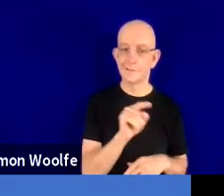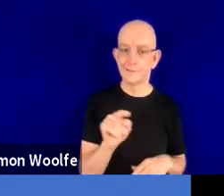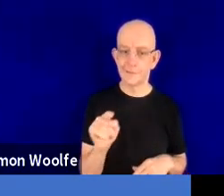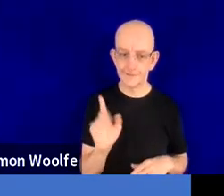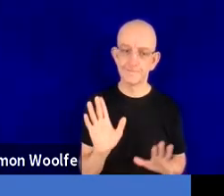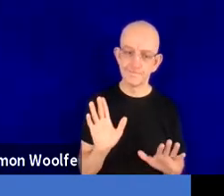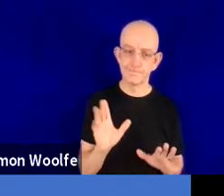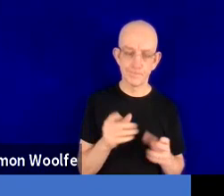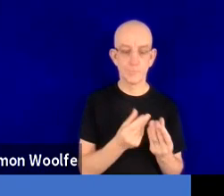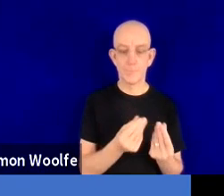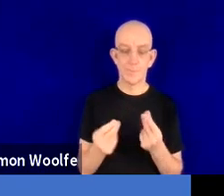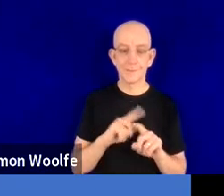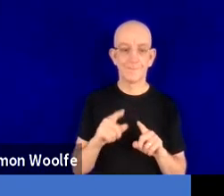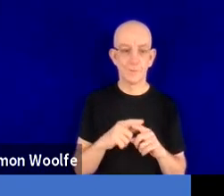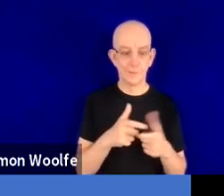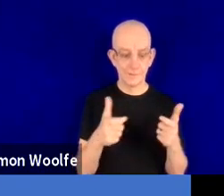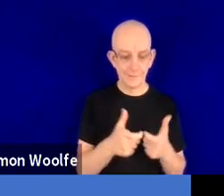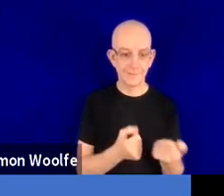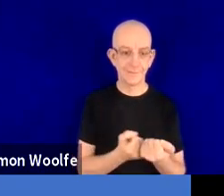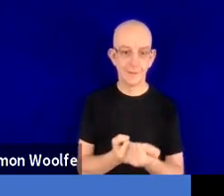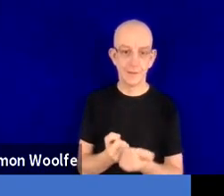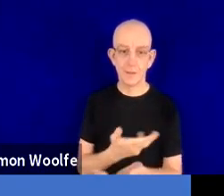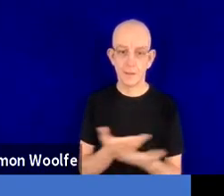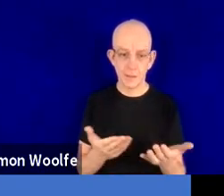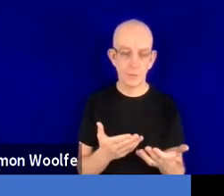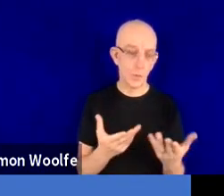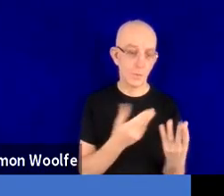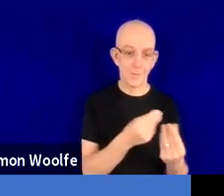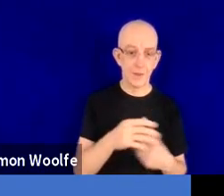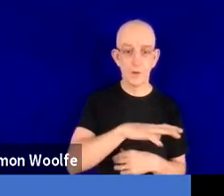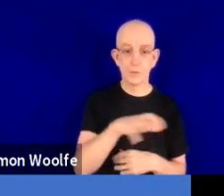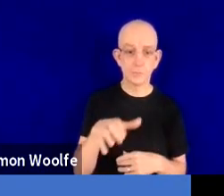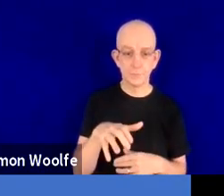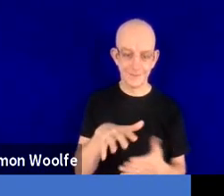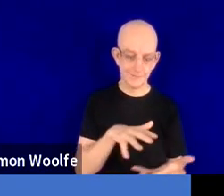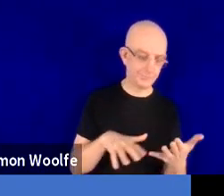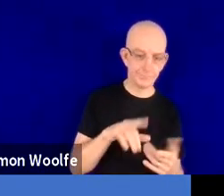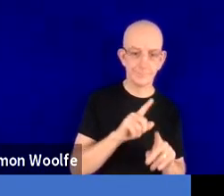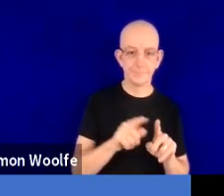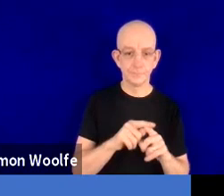and part of the assistive device that are covered by the Ministry of Social affair with specific schemes